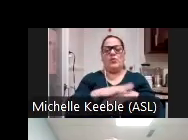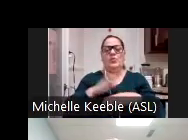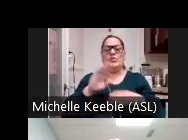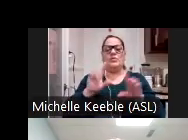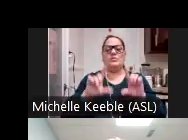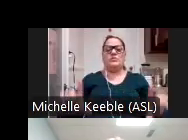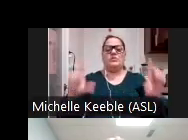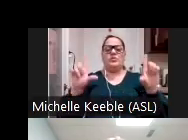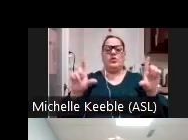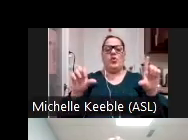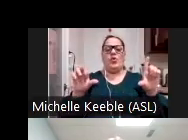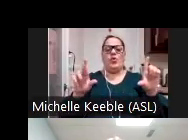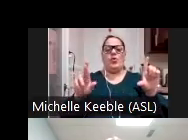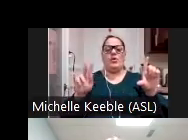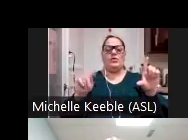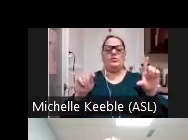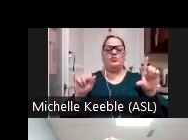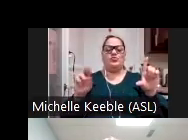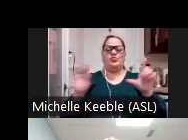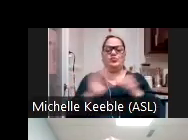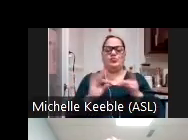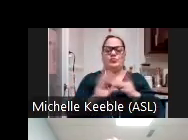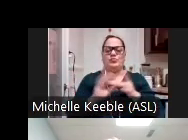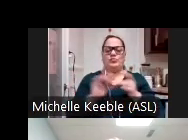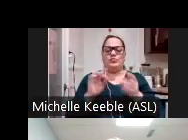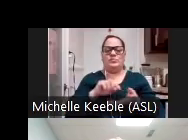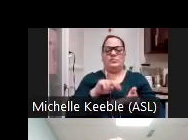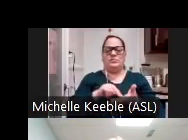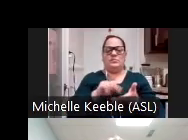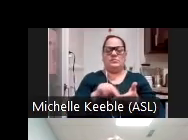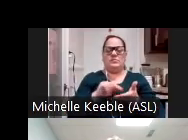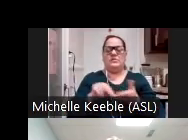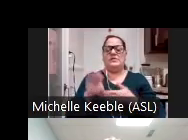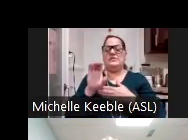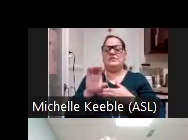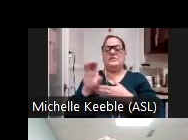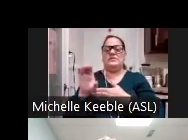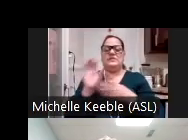transcript. In the Zoom toolbar, there is a CC option. If it is not there,